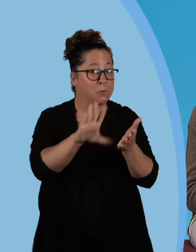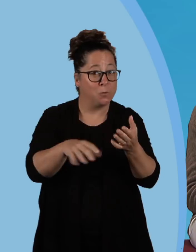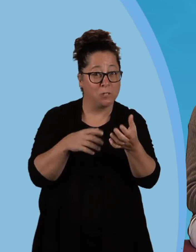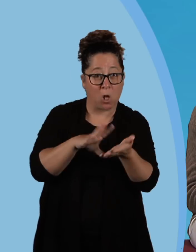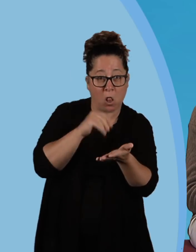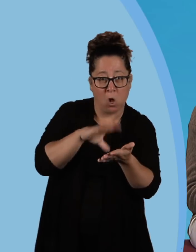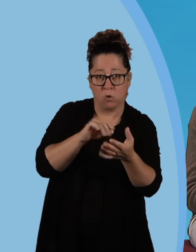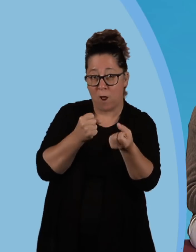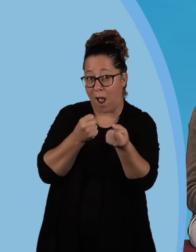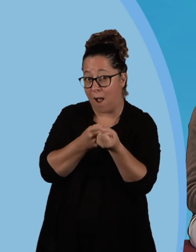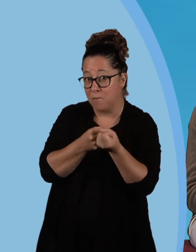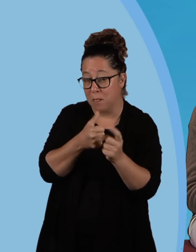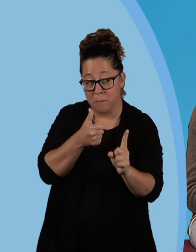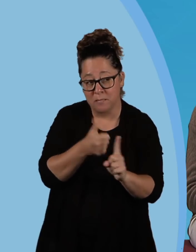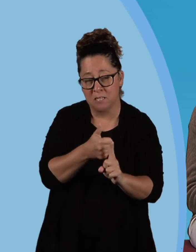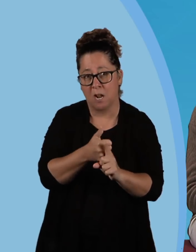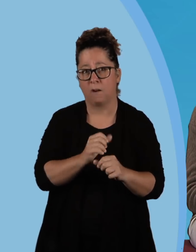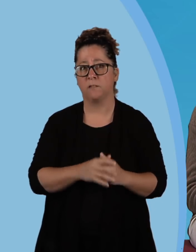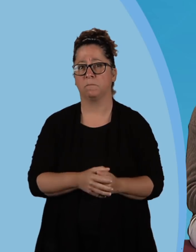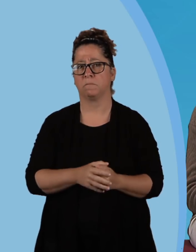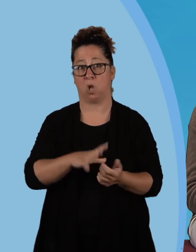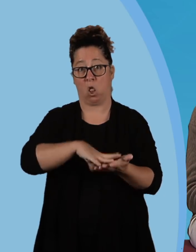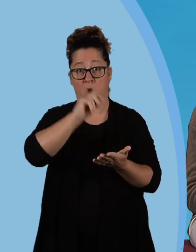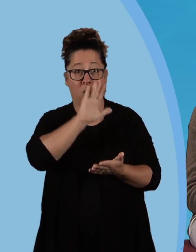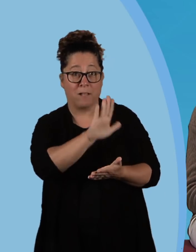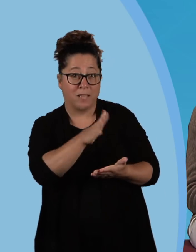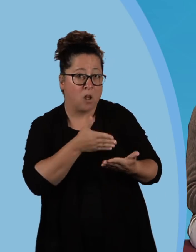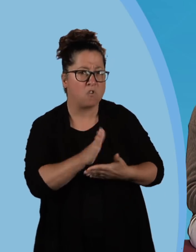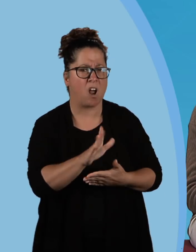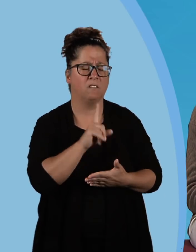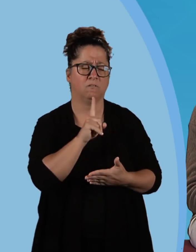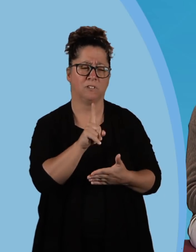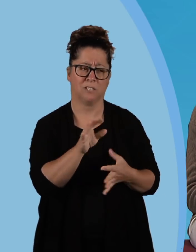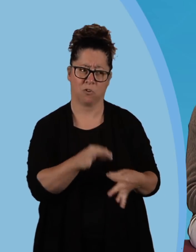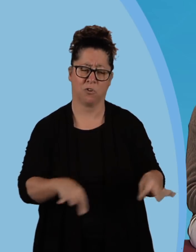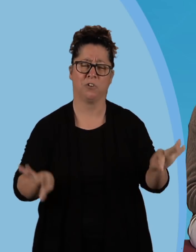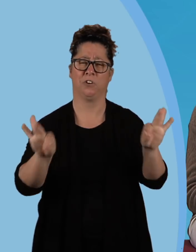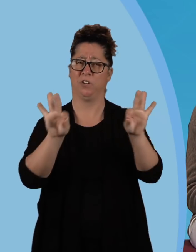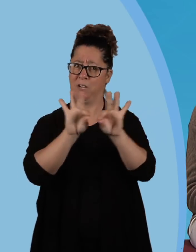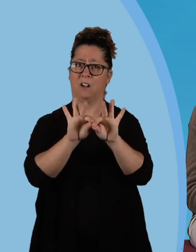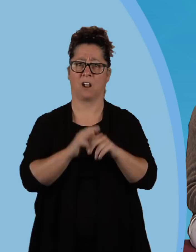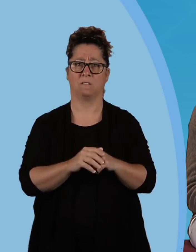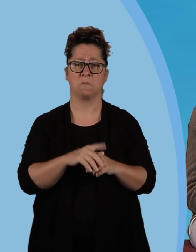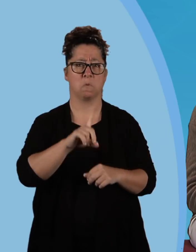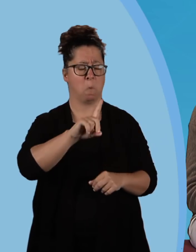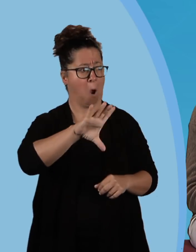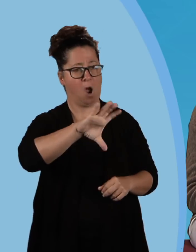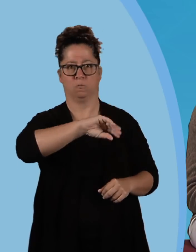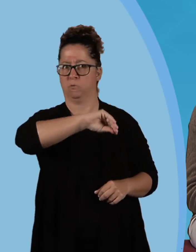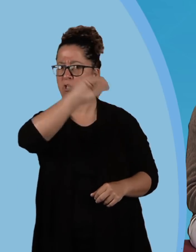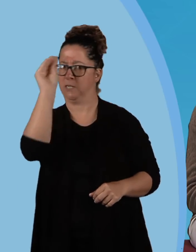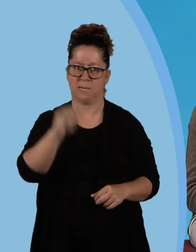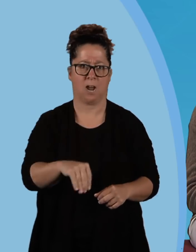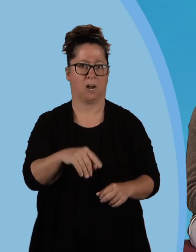and students learning to advocate for themselves, learning their rights is critically important.